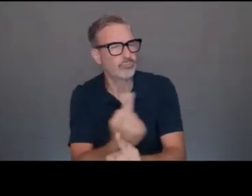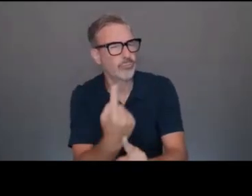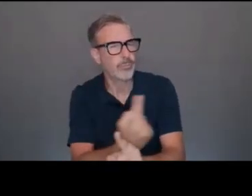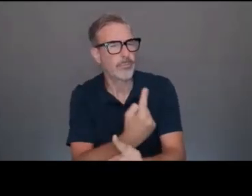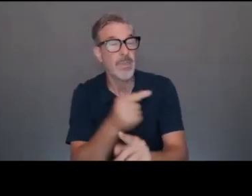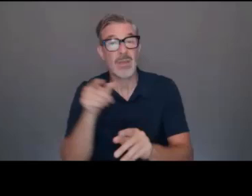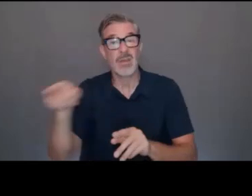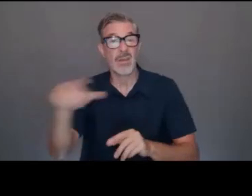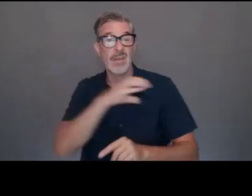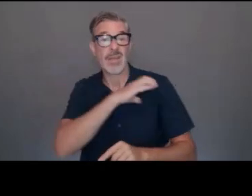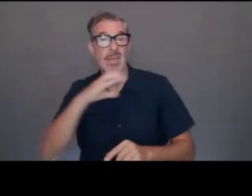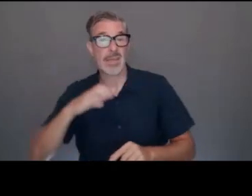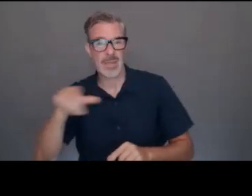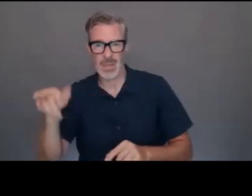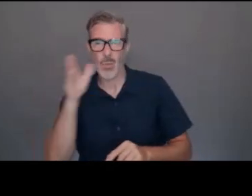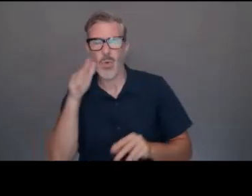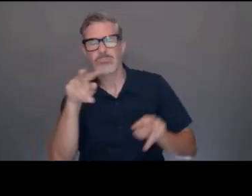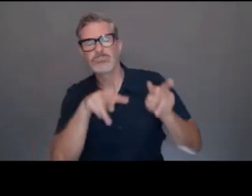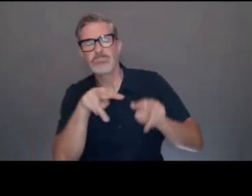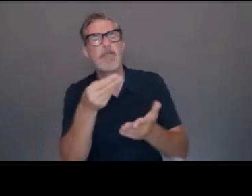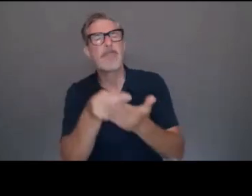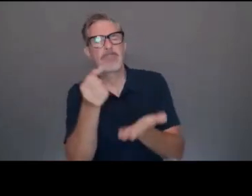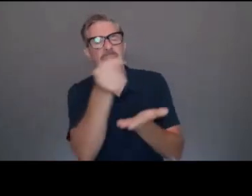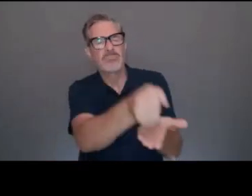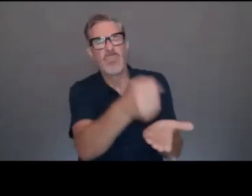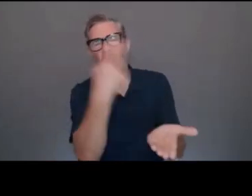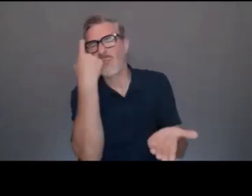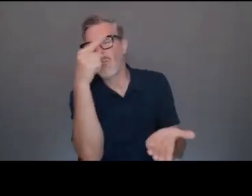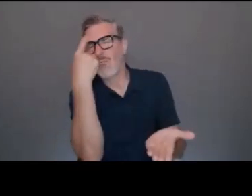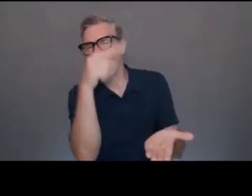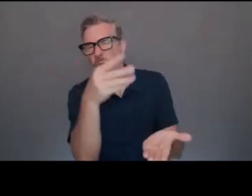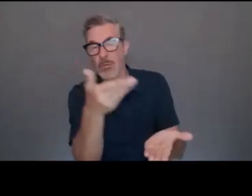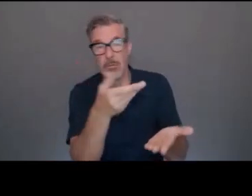money will be used, such as, is the budget inflated, are the costs reasonable